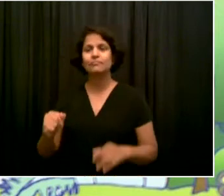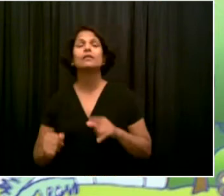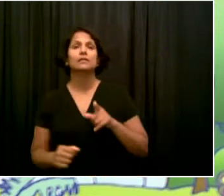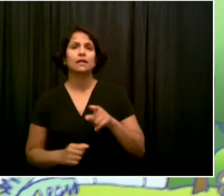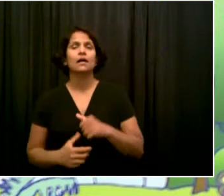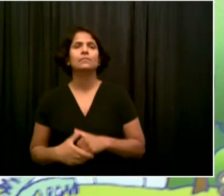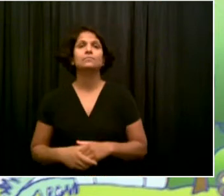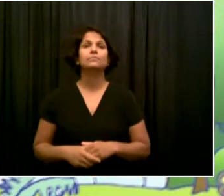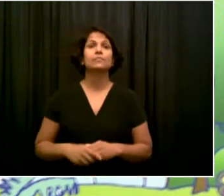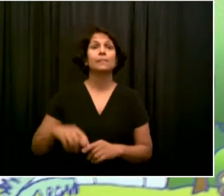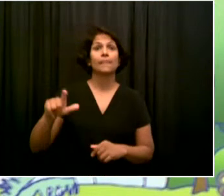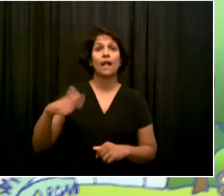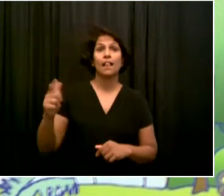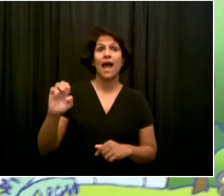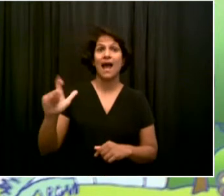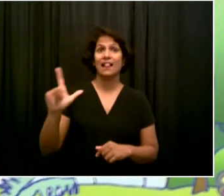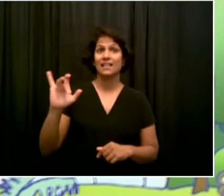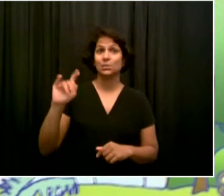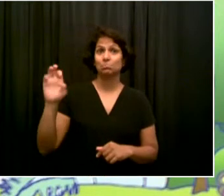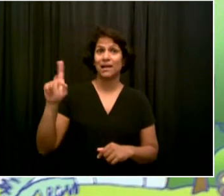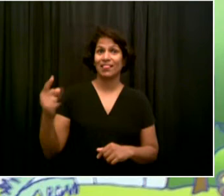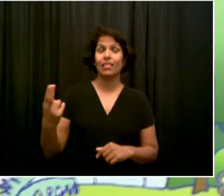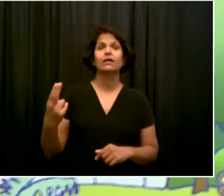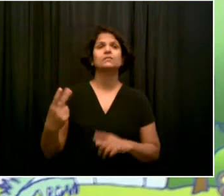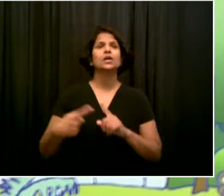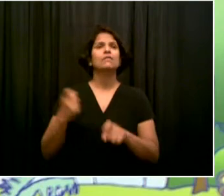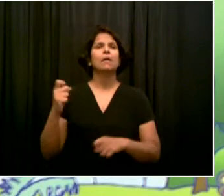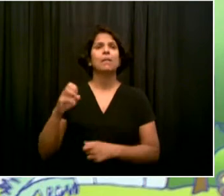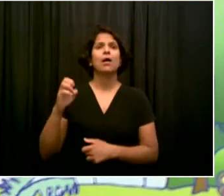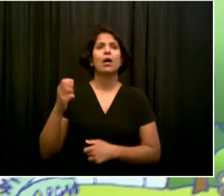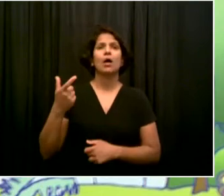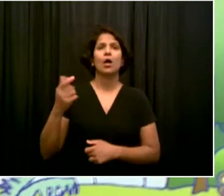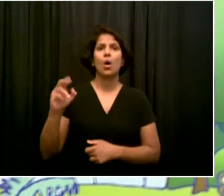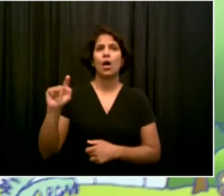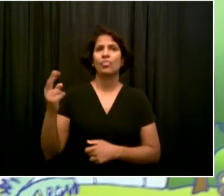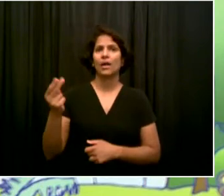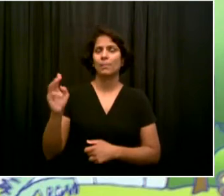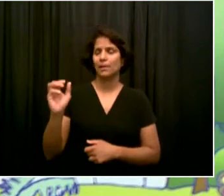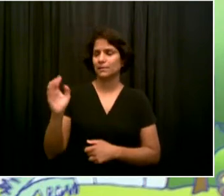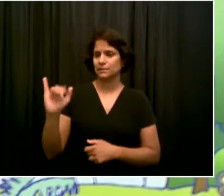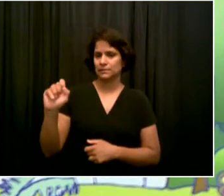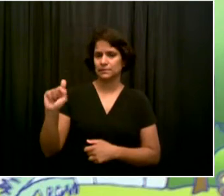YORKRES COME FORWARD QUICKLY THAT WOULD BE THE BEST THING ORF NEW YORK CITY AND OUR PEOPLE IN OUR FUTURE. NEXT QUESTION GOES TO